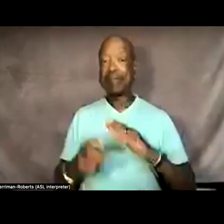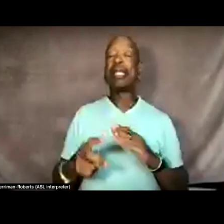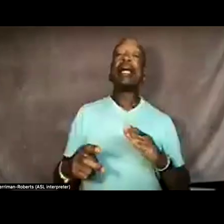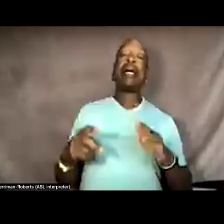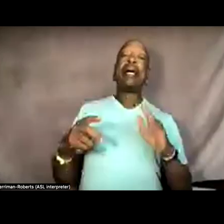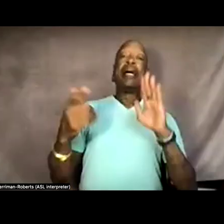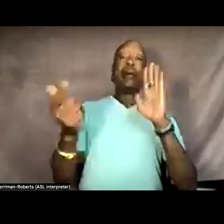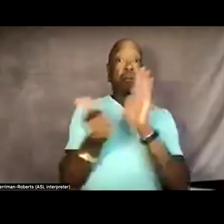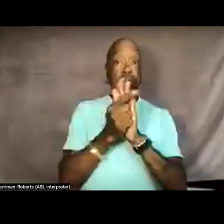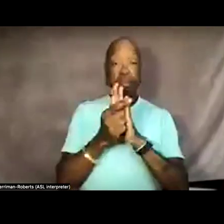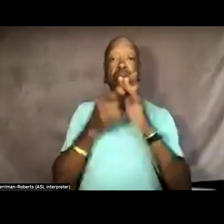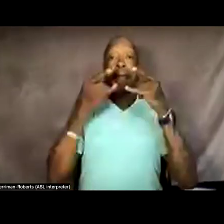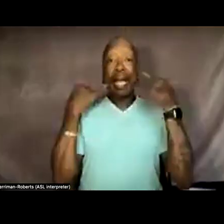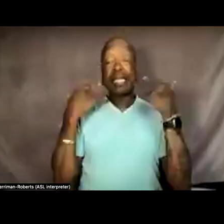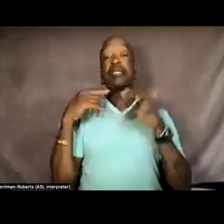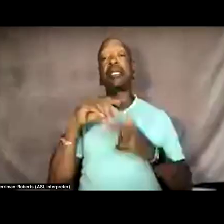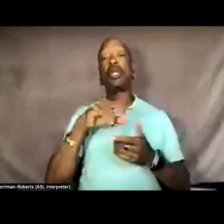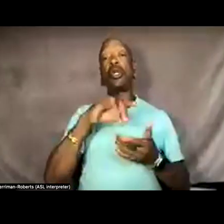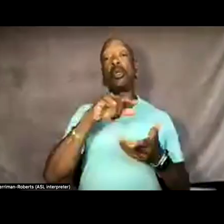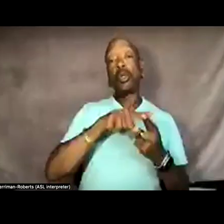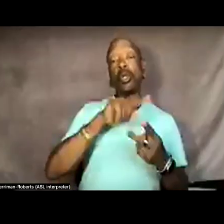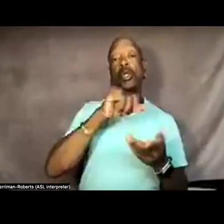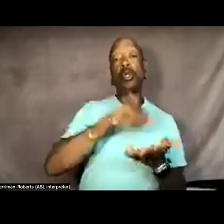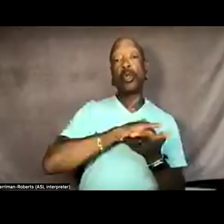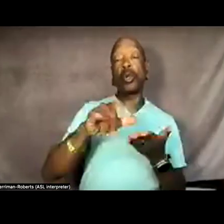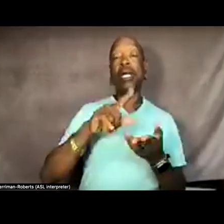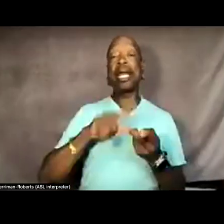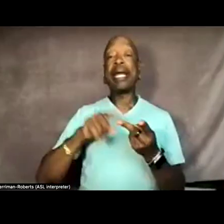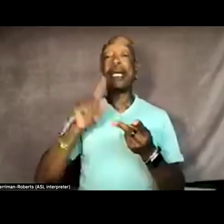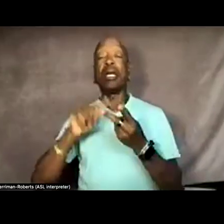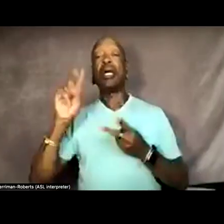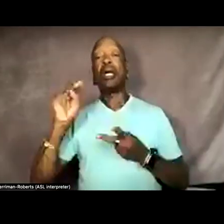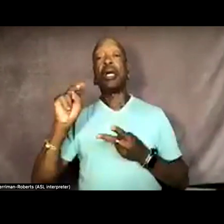then we'll hear some political grounding of how we got here the latest Public Health info about